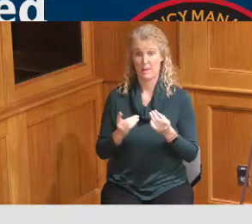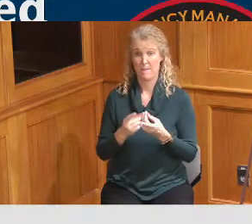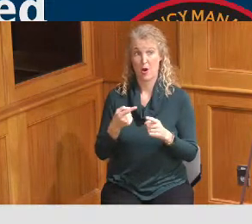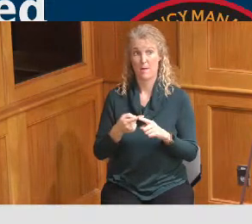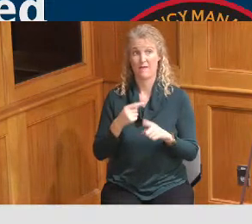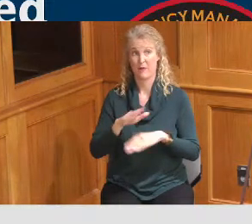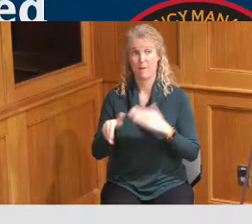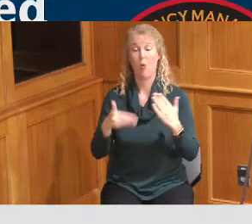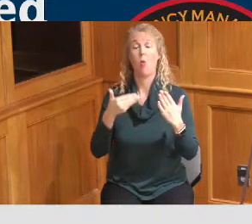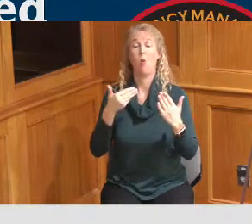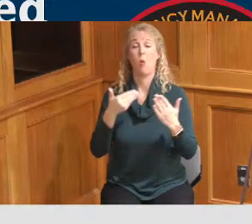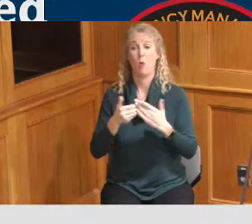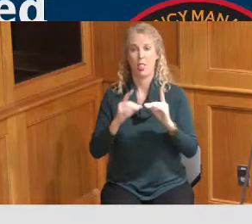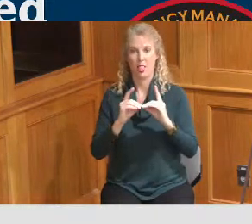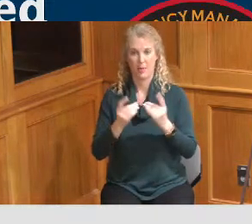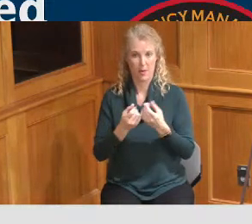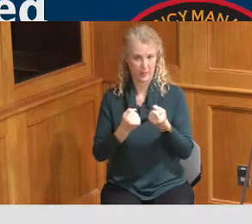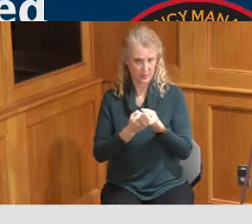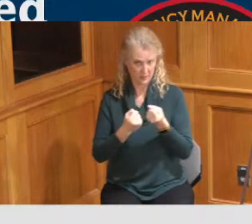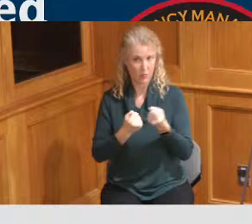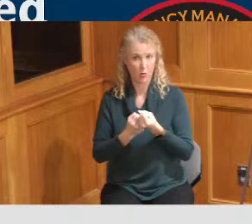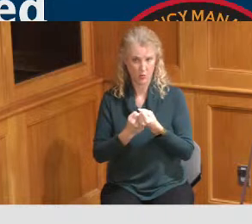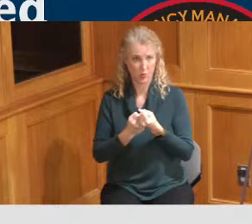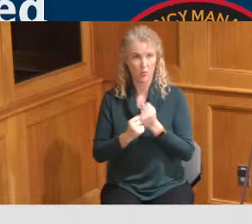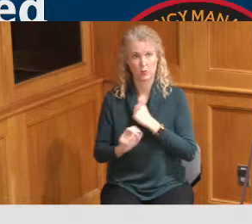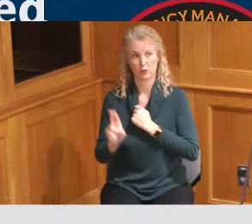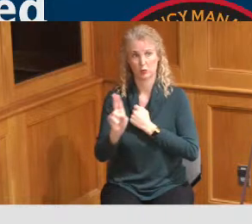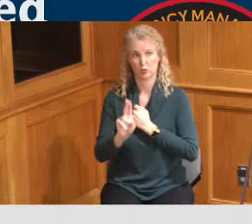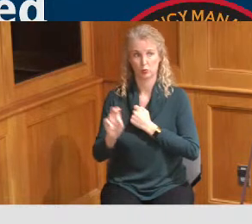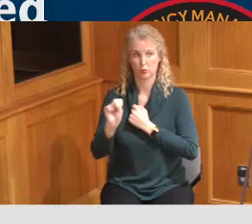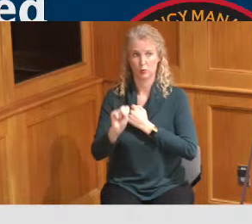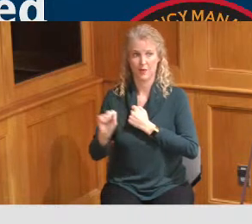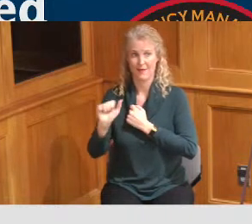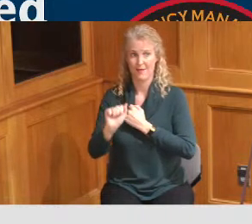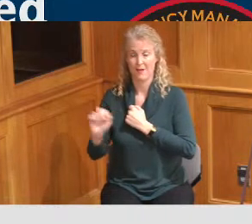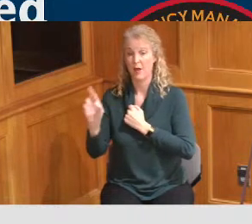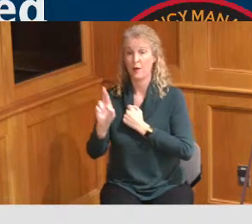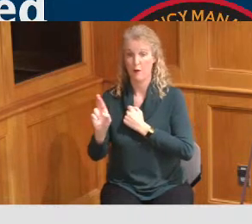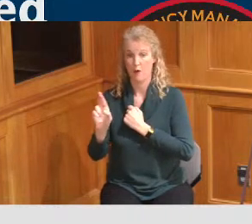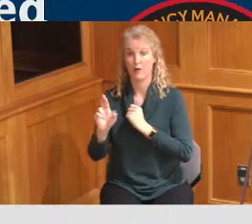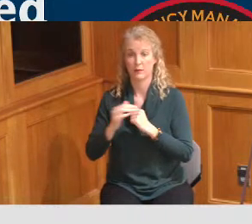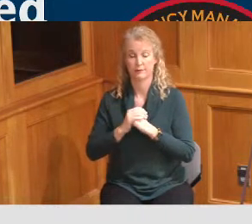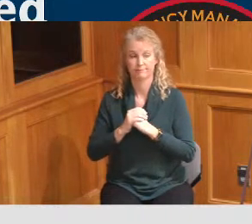Departments in Hamilton County as well as members from our neighboring jurisdictions in Ohio but